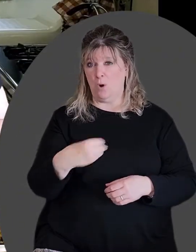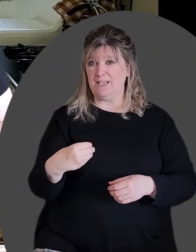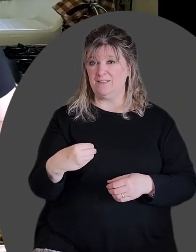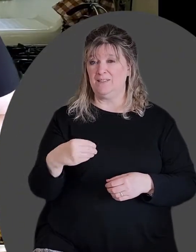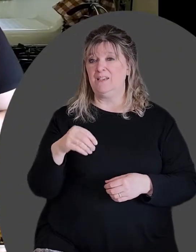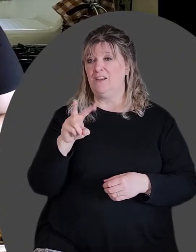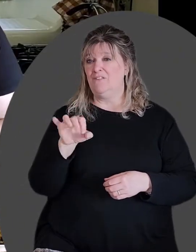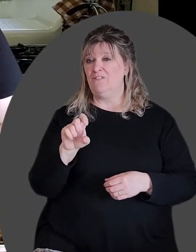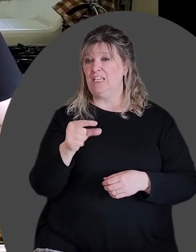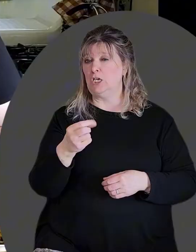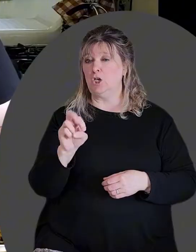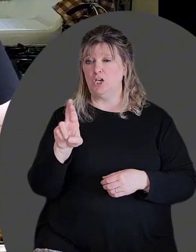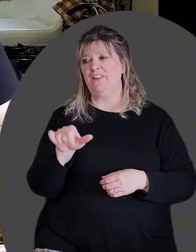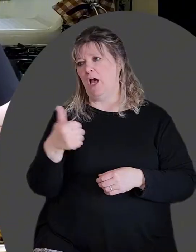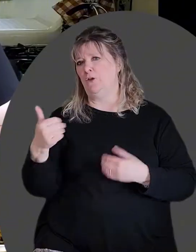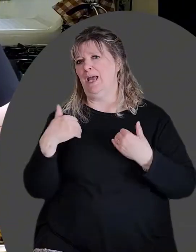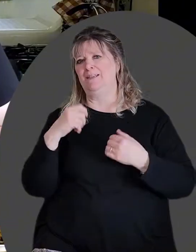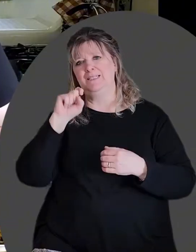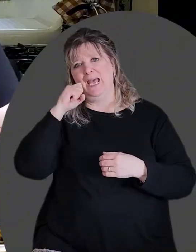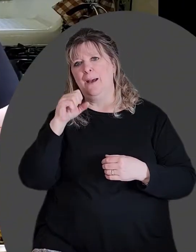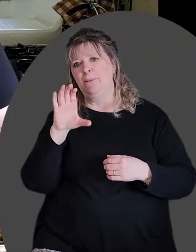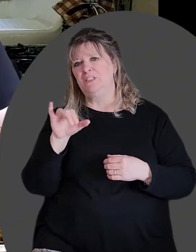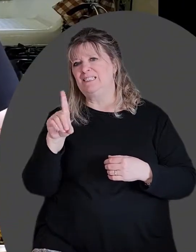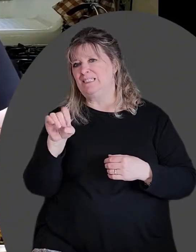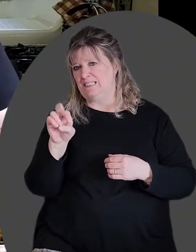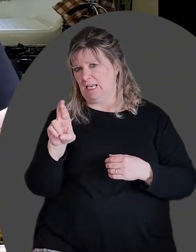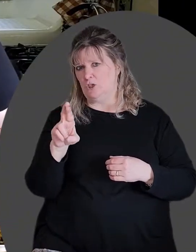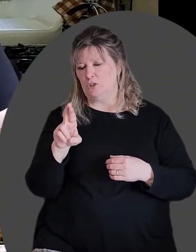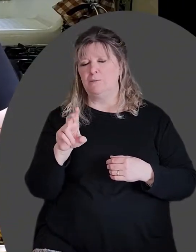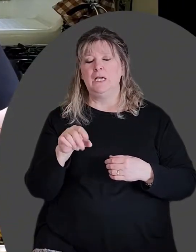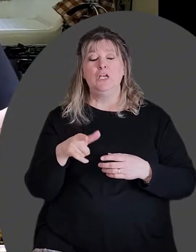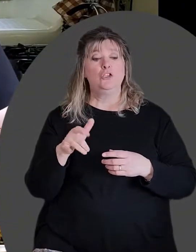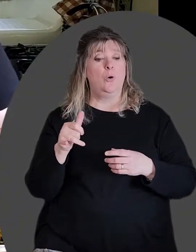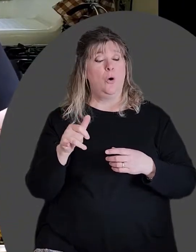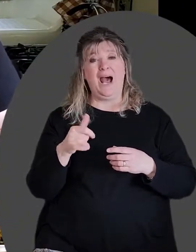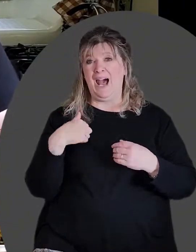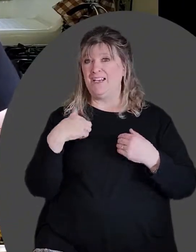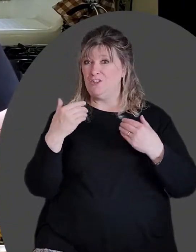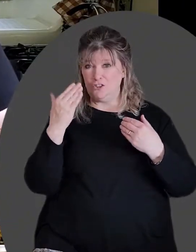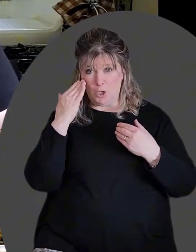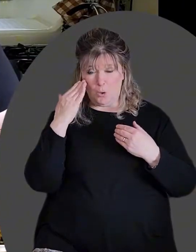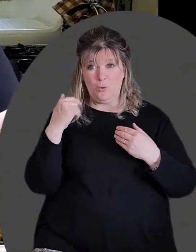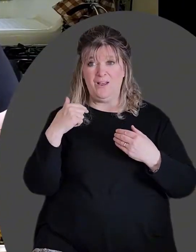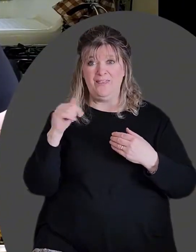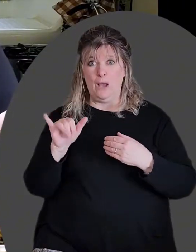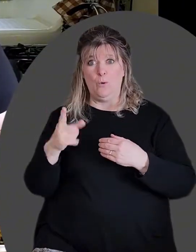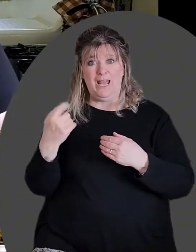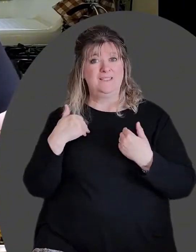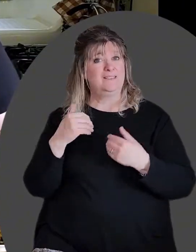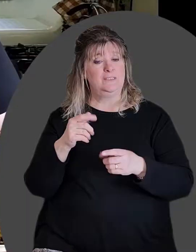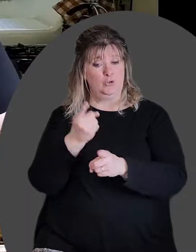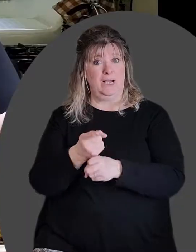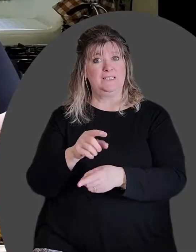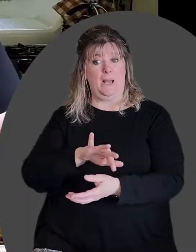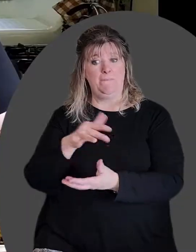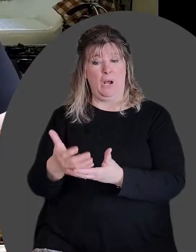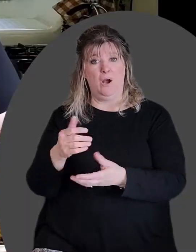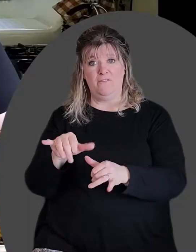but because I know this is the correct amount of liquid for the recipe I'm going to drain this one first